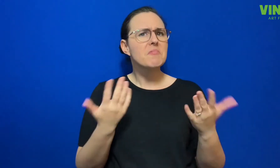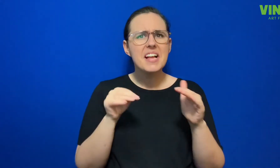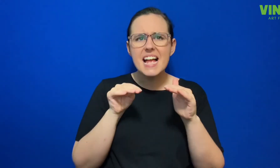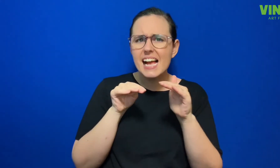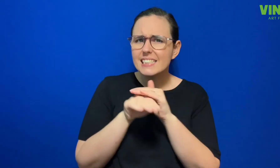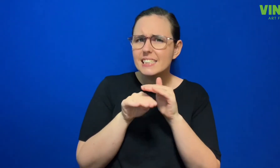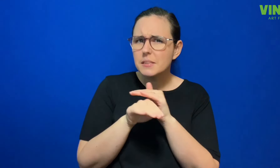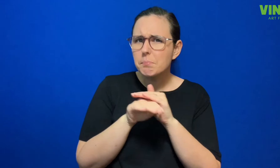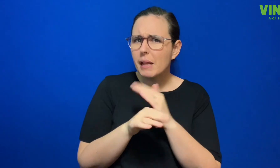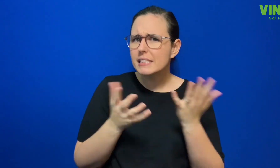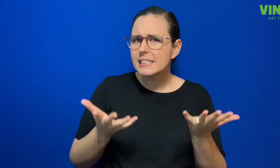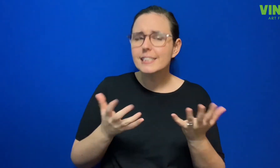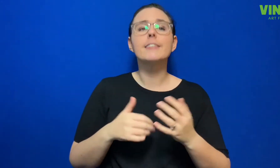Accessibility